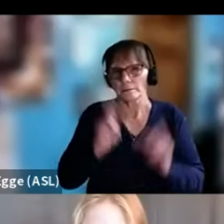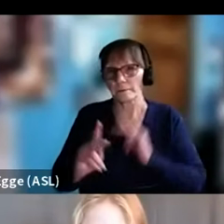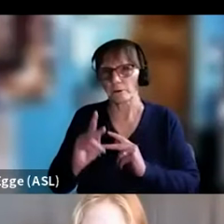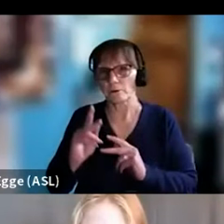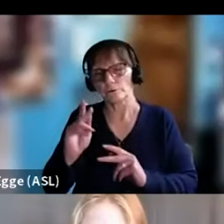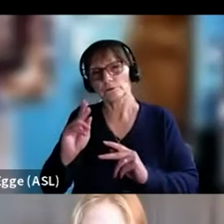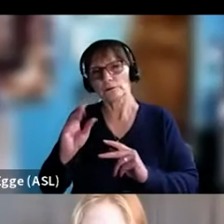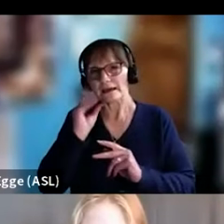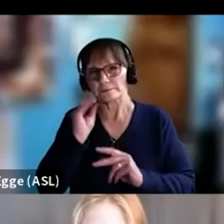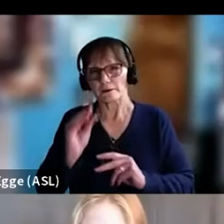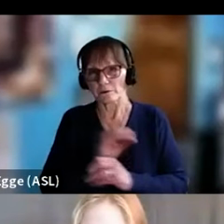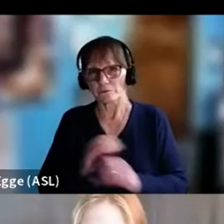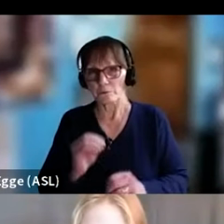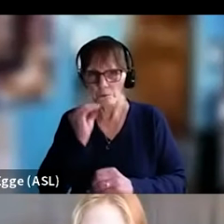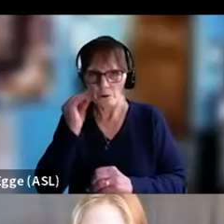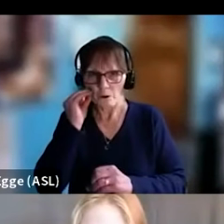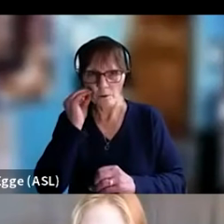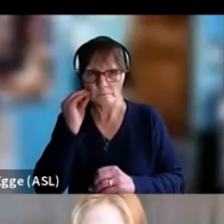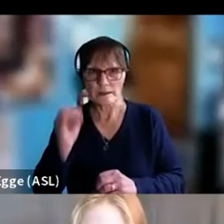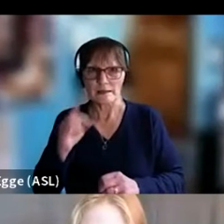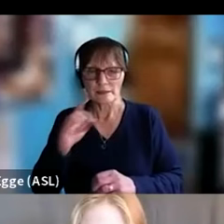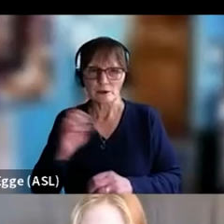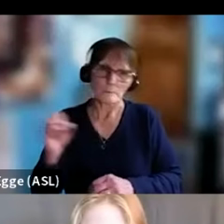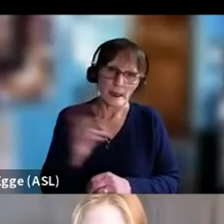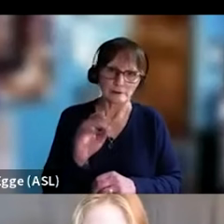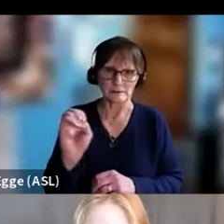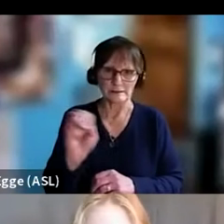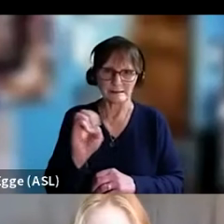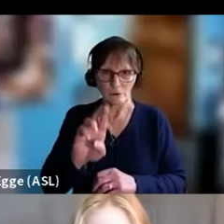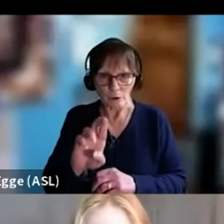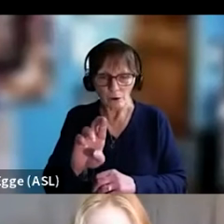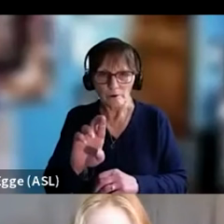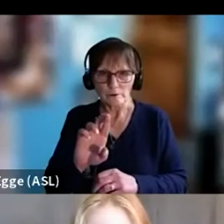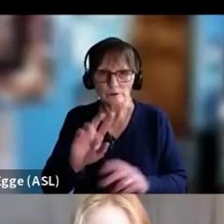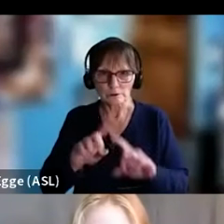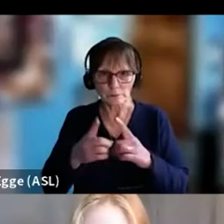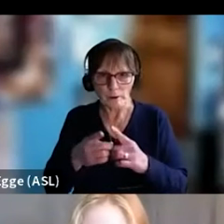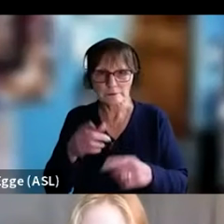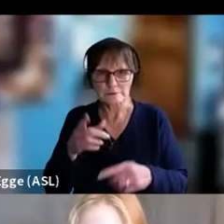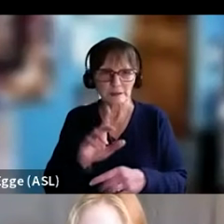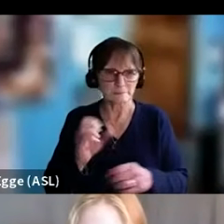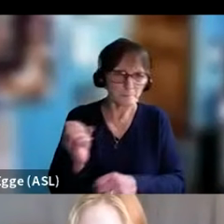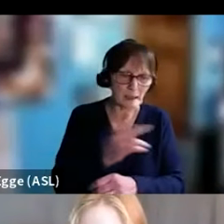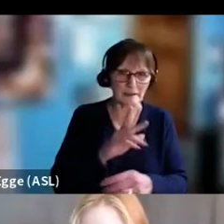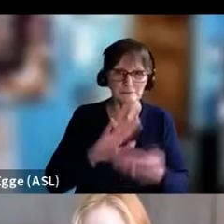have very high recidivism rates back to emergency departments and back to inpatient, 'cause it's really hard to heal and be well